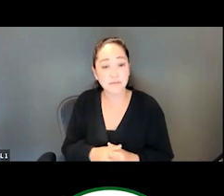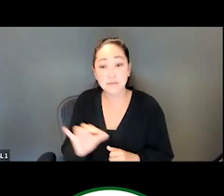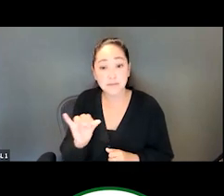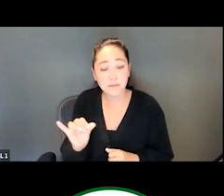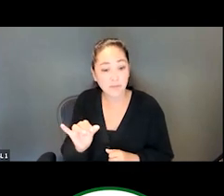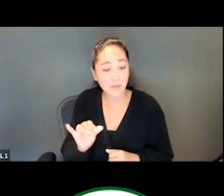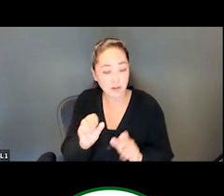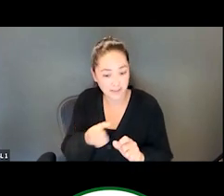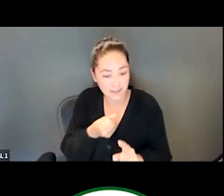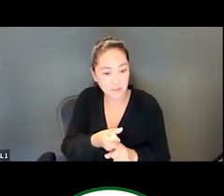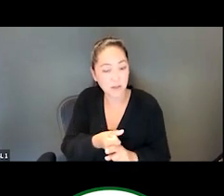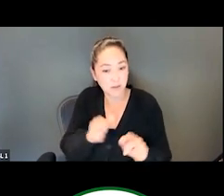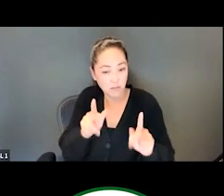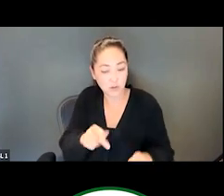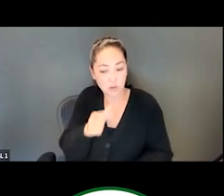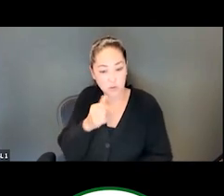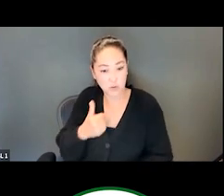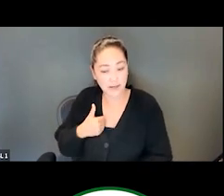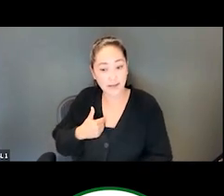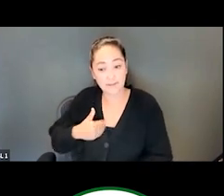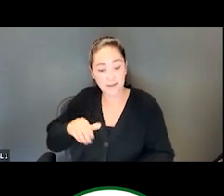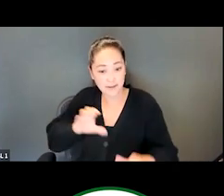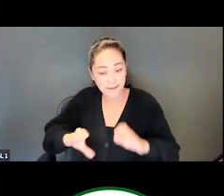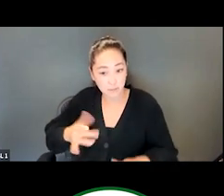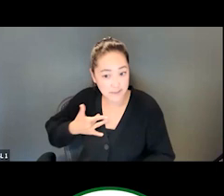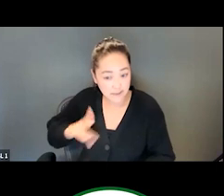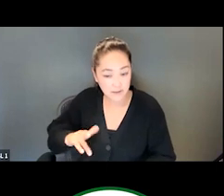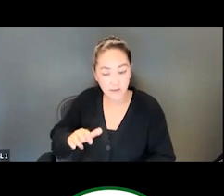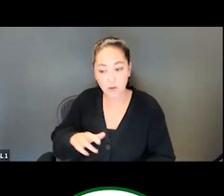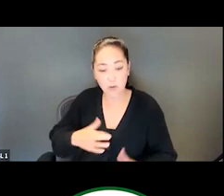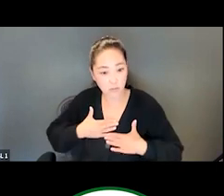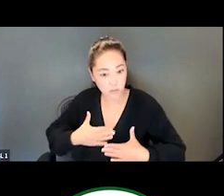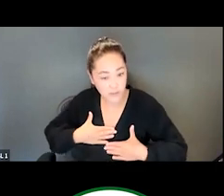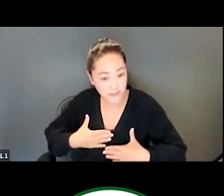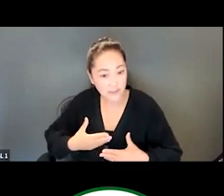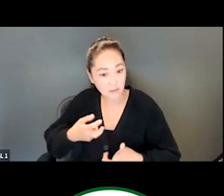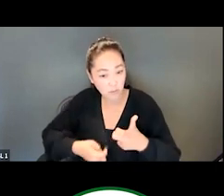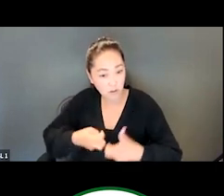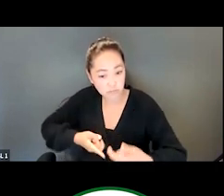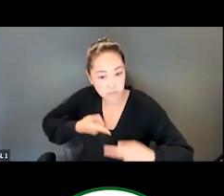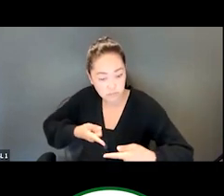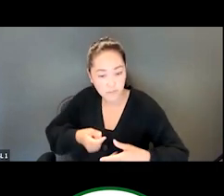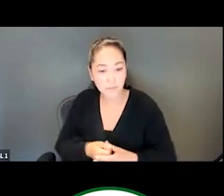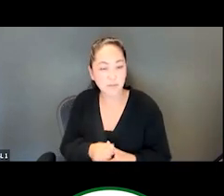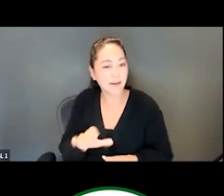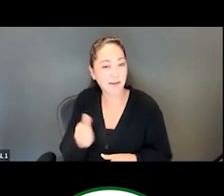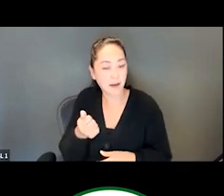conditions. It's impacting, communities that don't have equal access to healthcare and it's contaminating